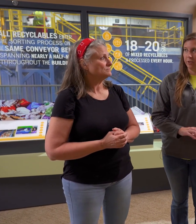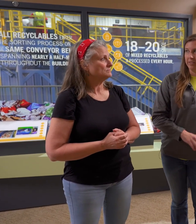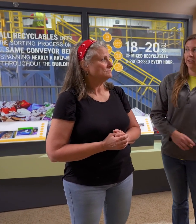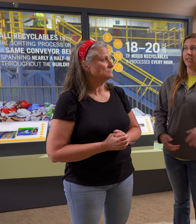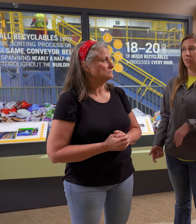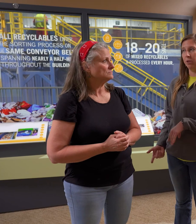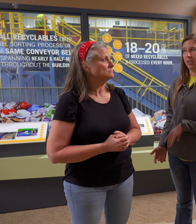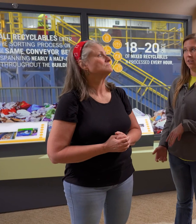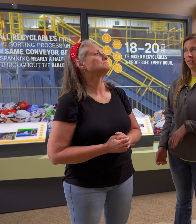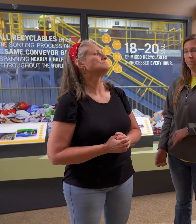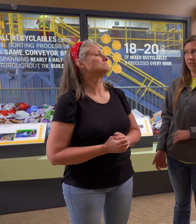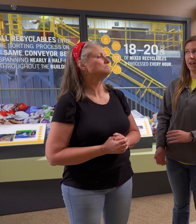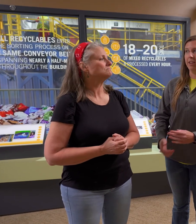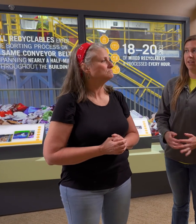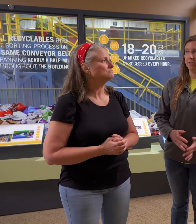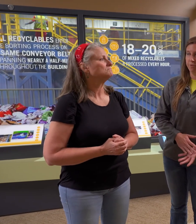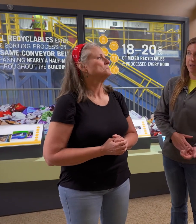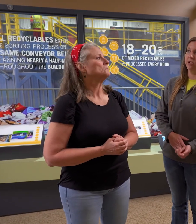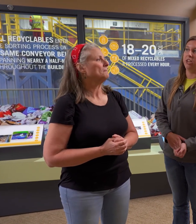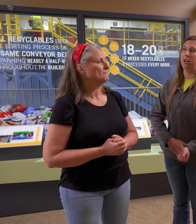So it still gets sorted, but not through that machine.